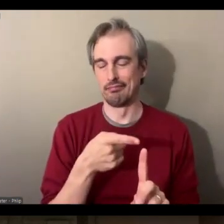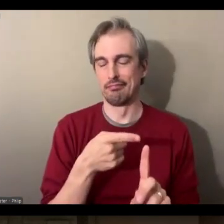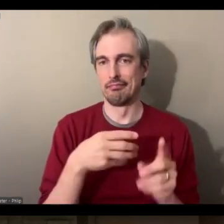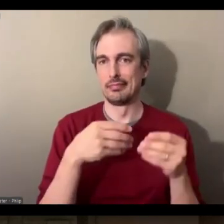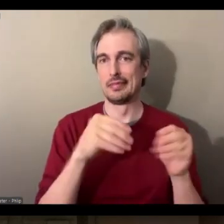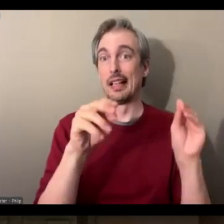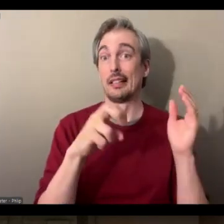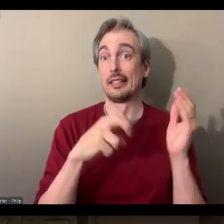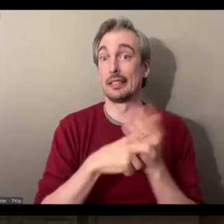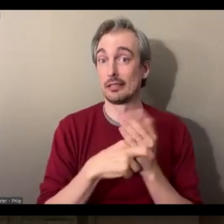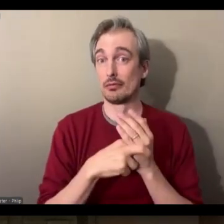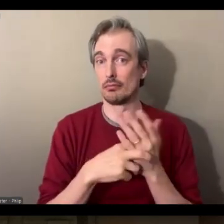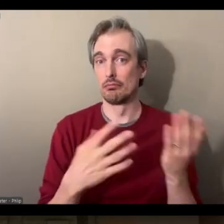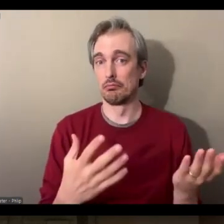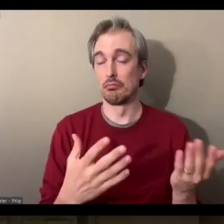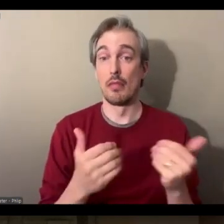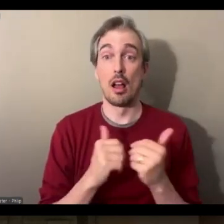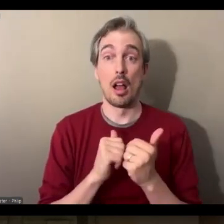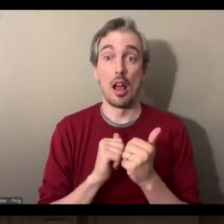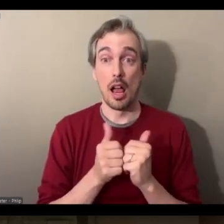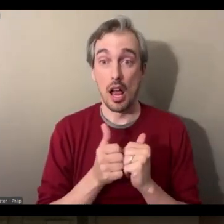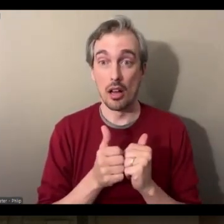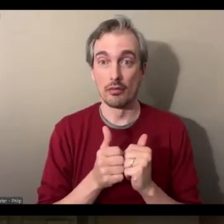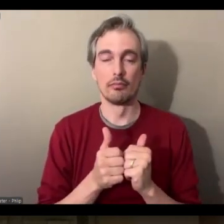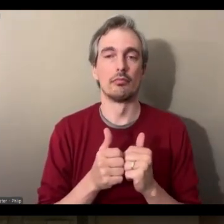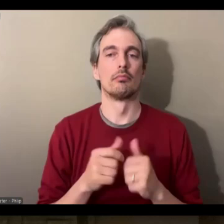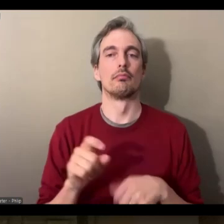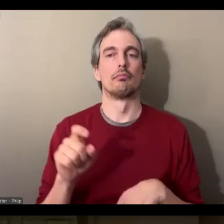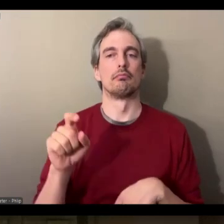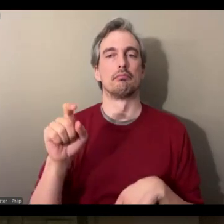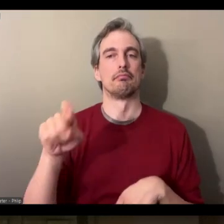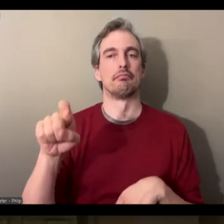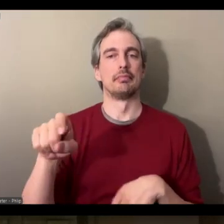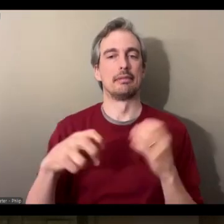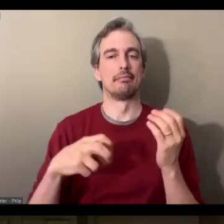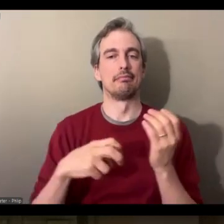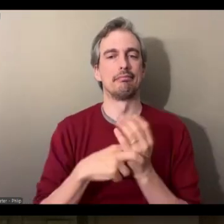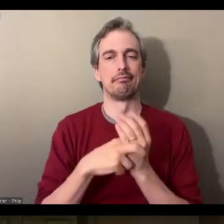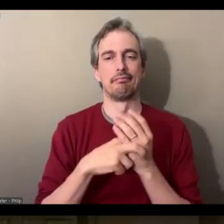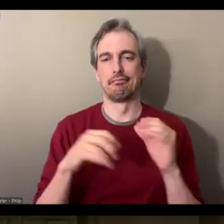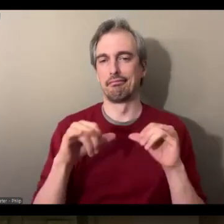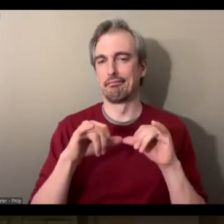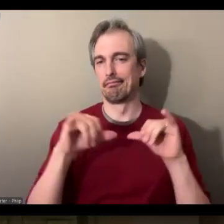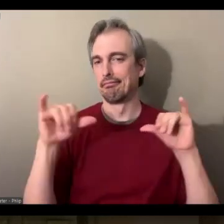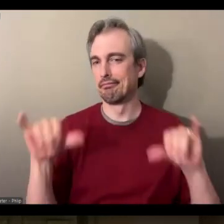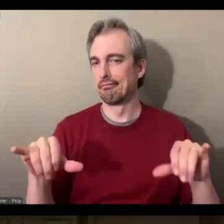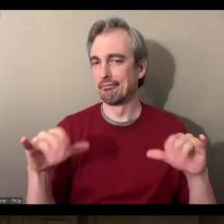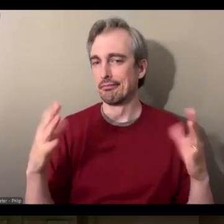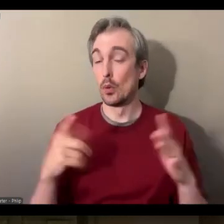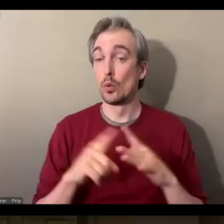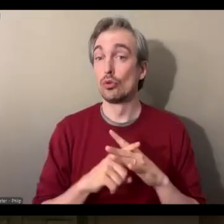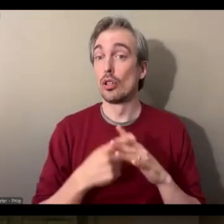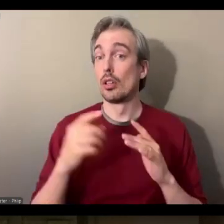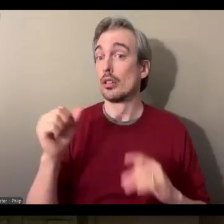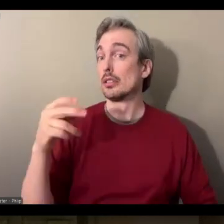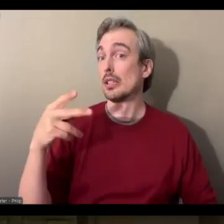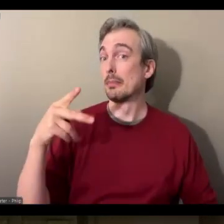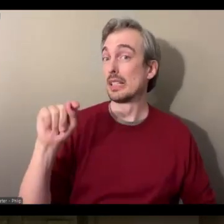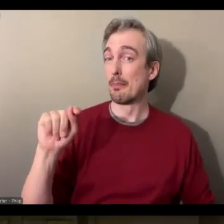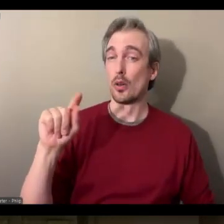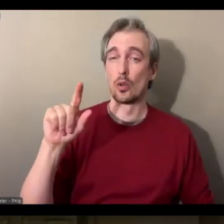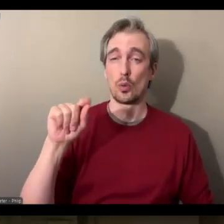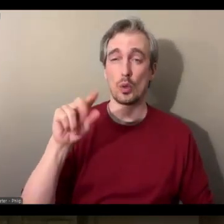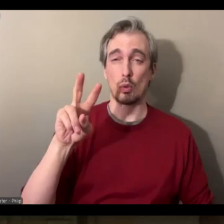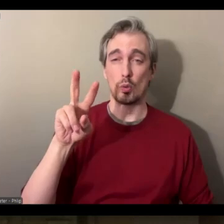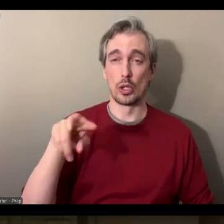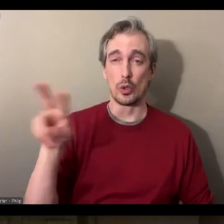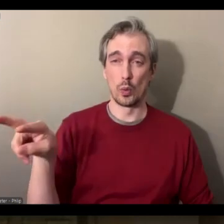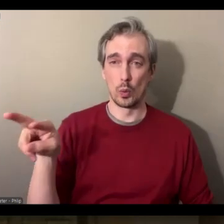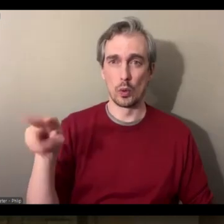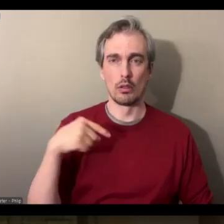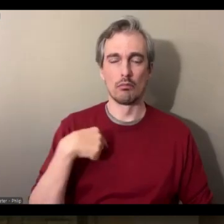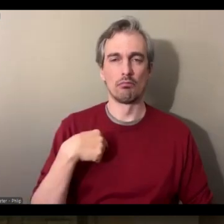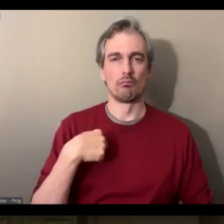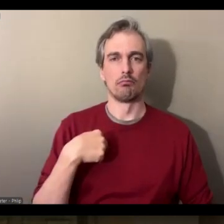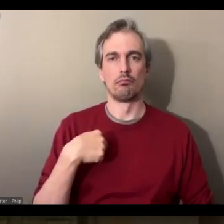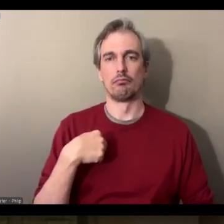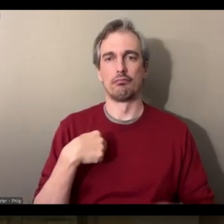need to have a ticketing system. So starting in September, 2022, I had three very important RFPs